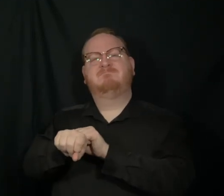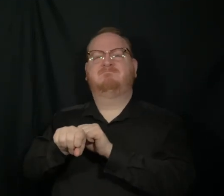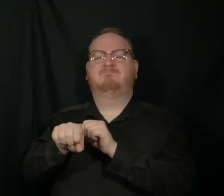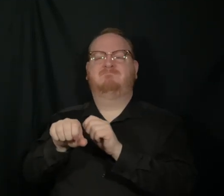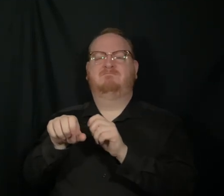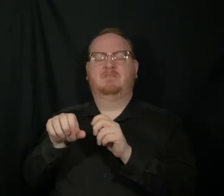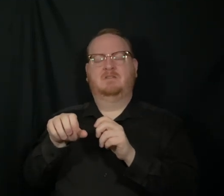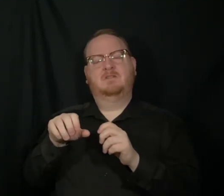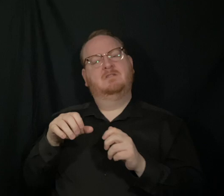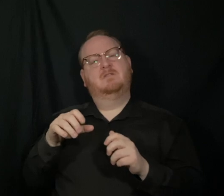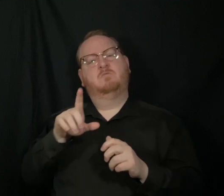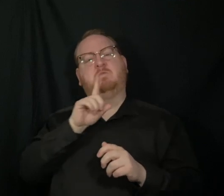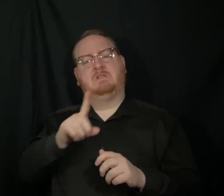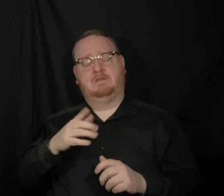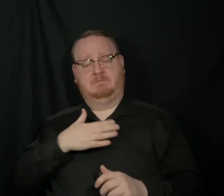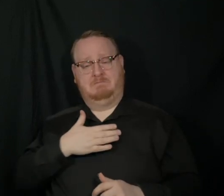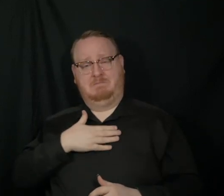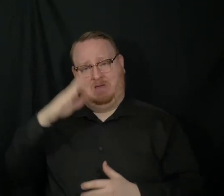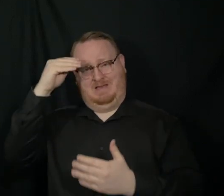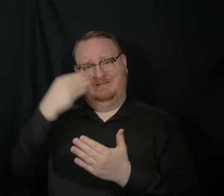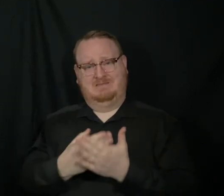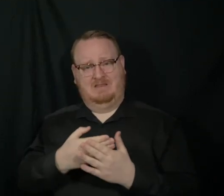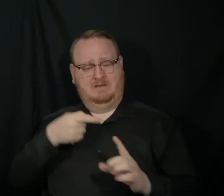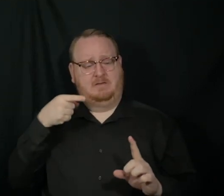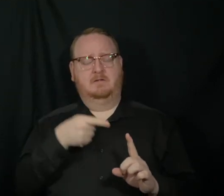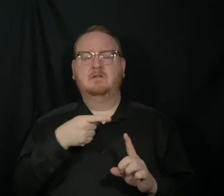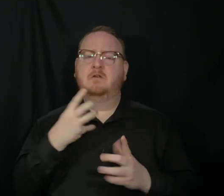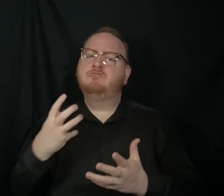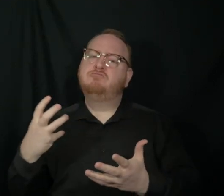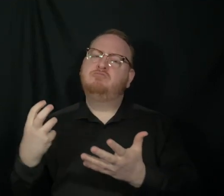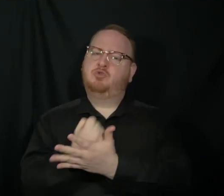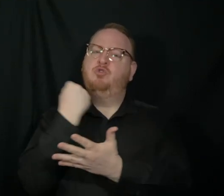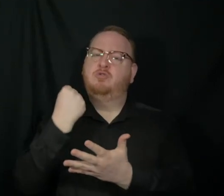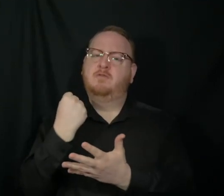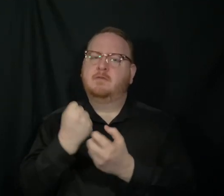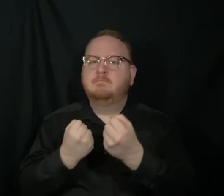deserves this. I'm his parent, I can do this. I need to I need to